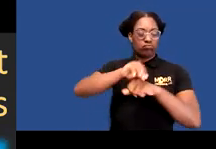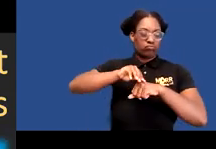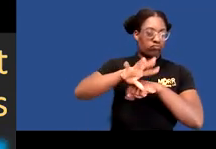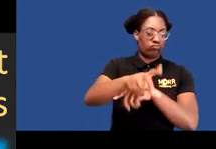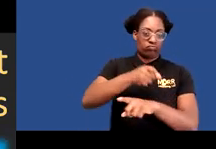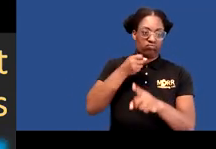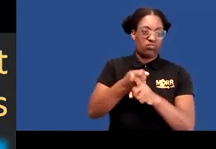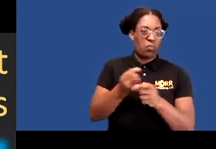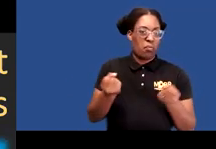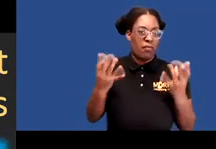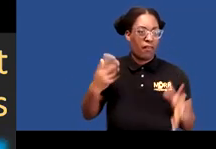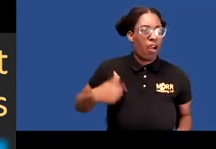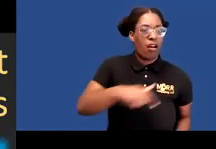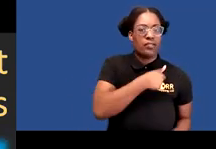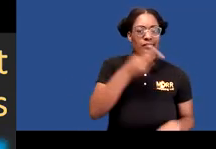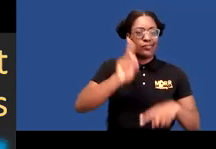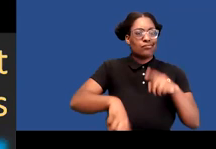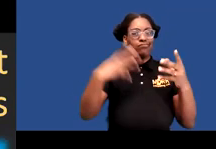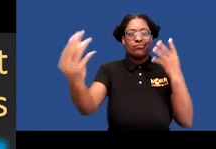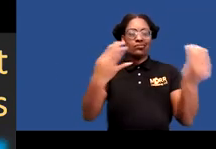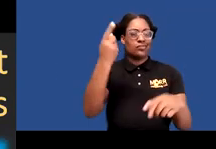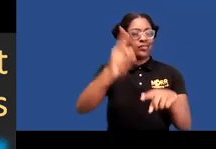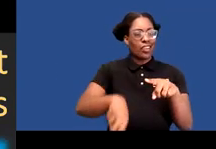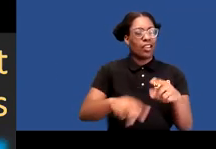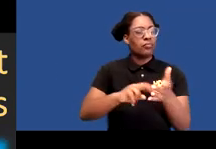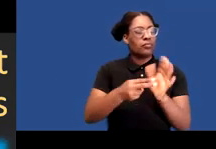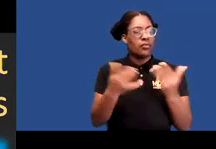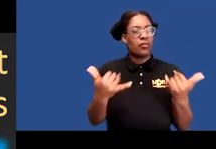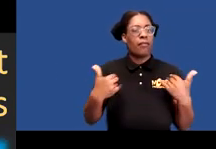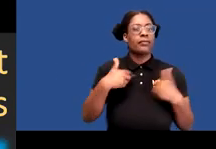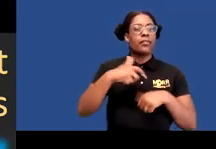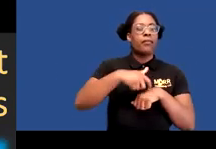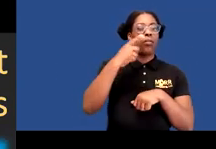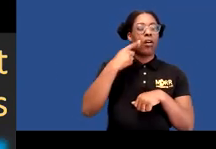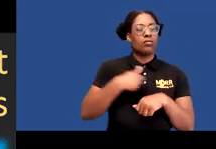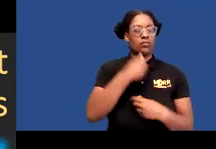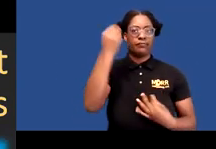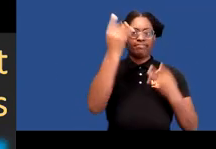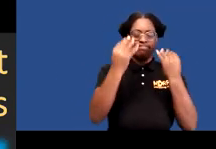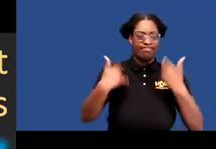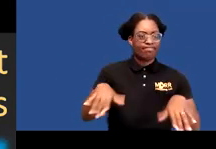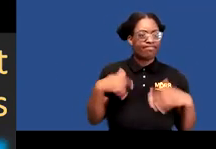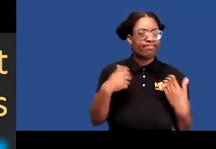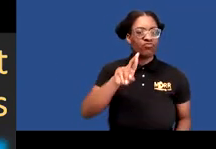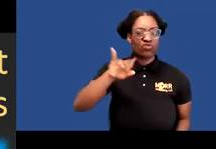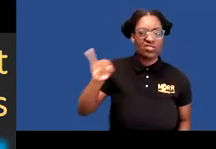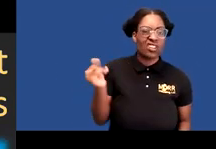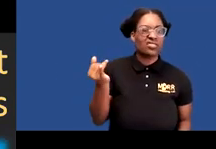on what's happening around racial injustice throughout the country. You know, there's something happening now